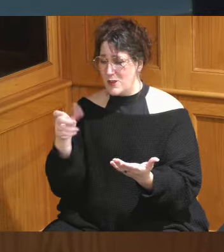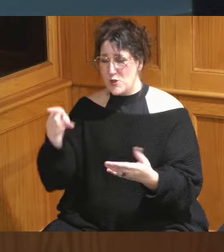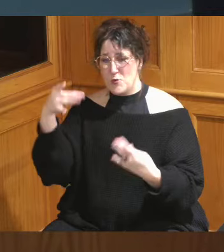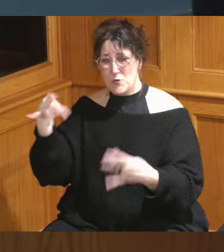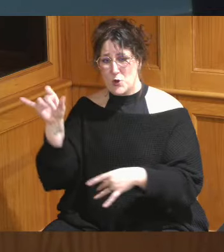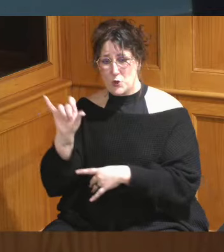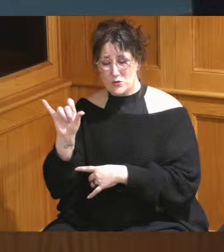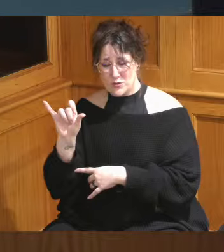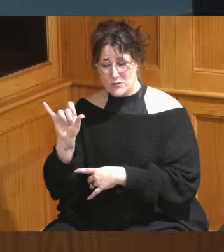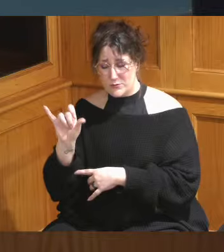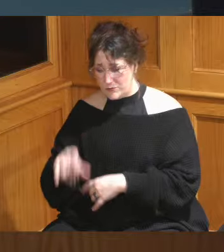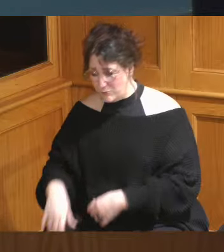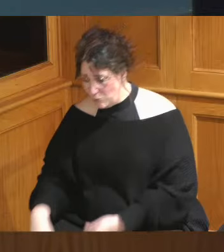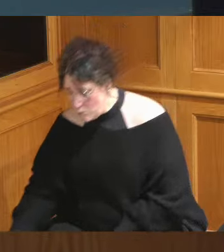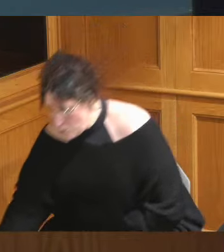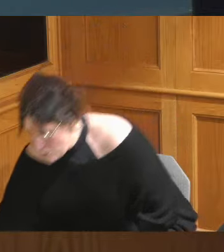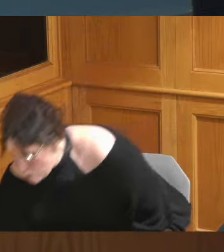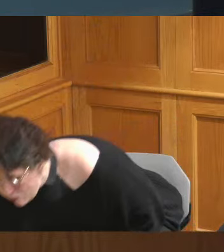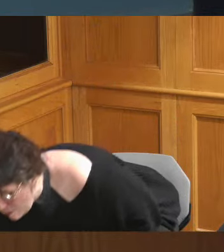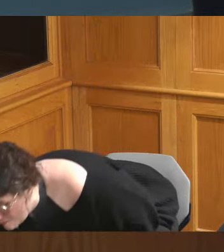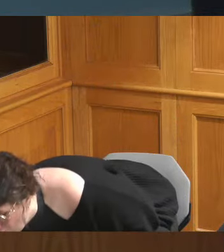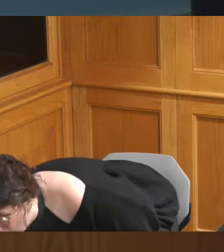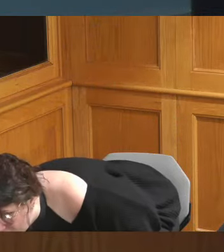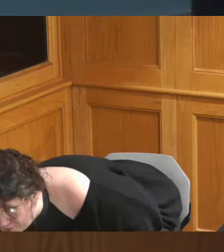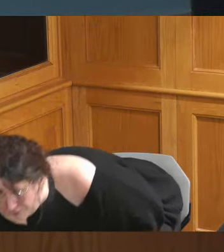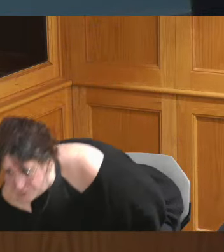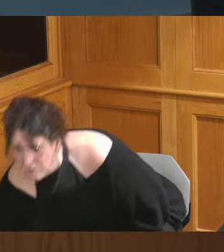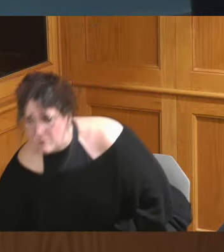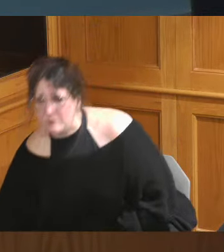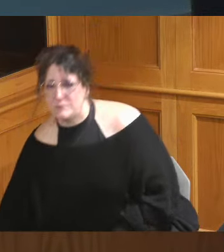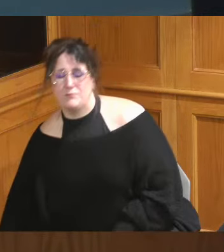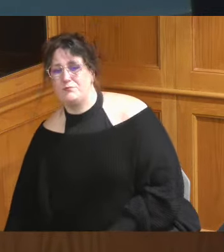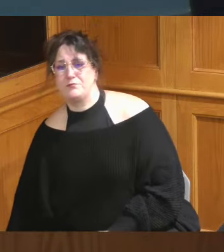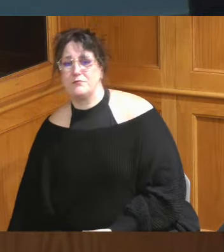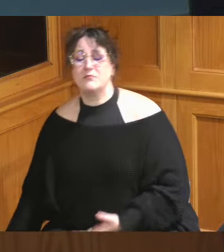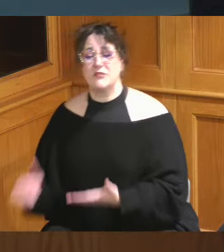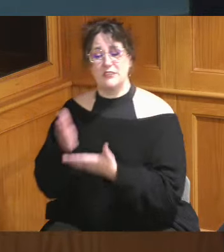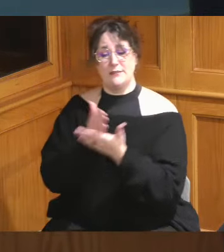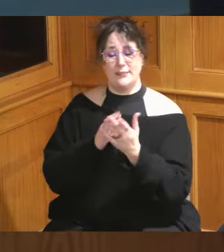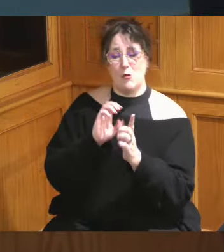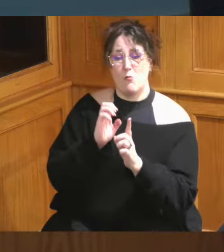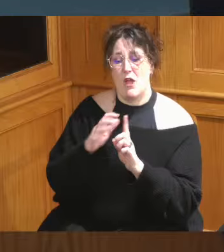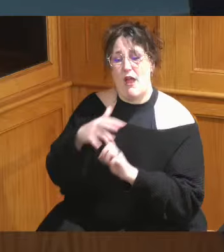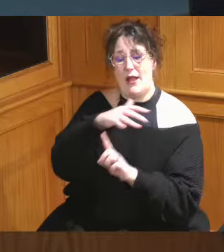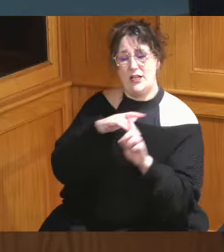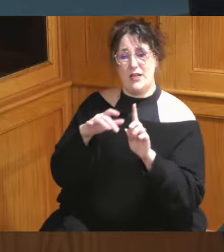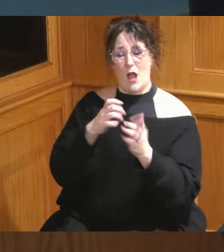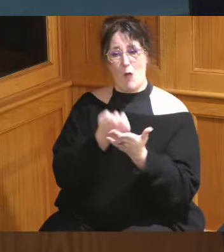some movement was some of the economic development opportunities that we have and I want to say that